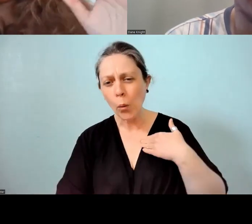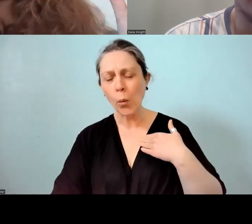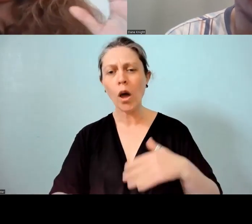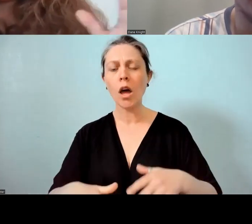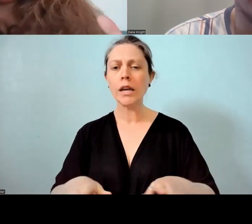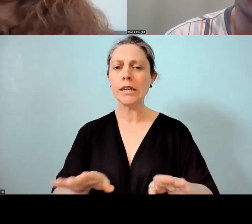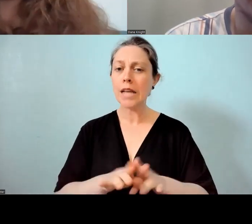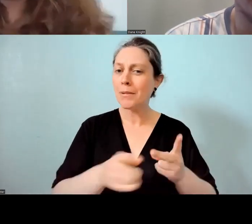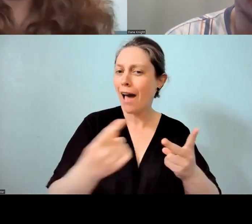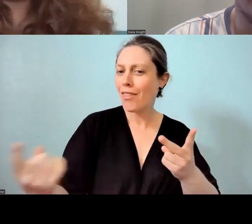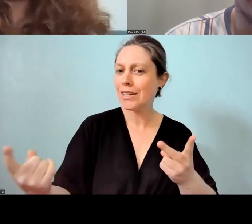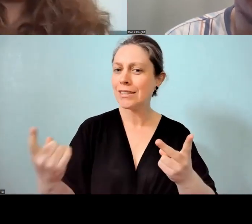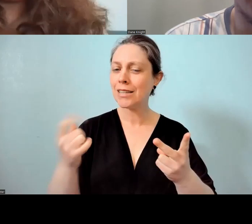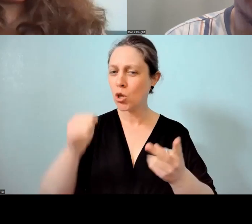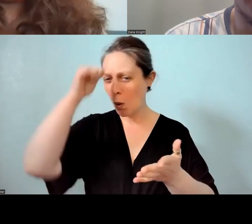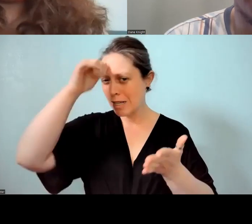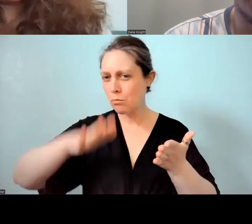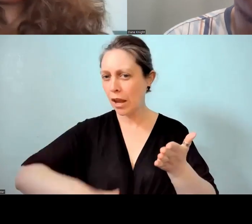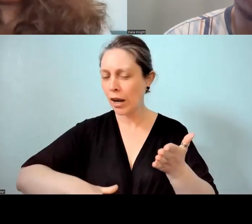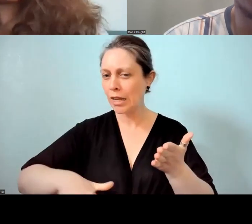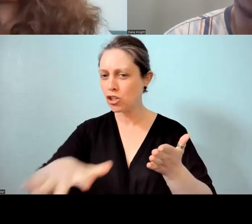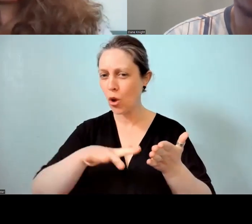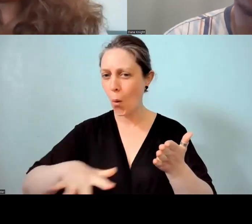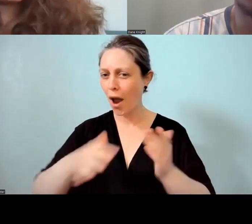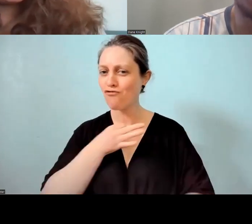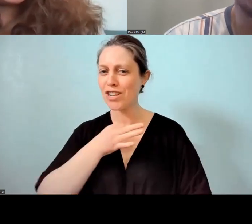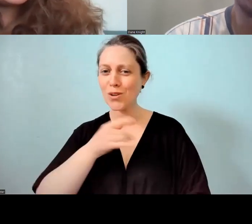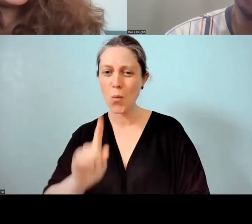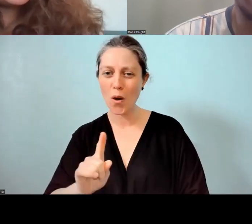What was your experience around that dignity of risk concept?